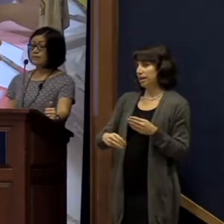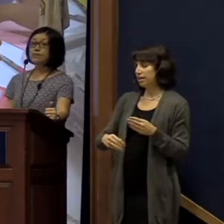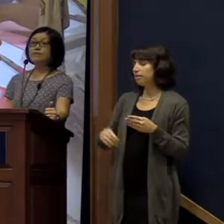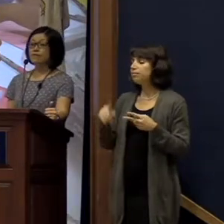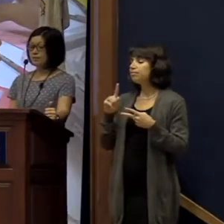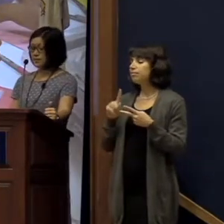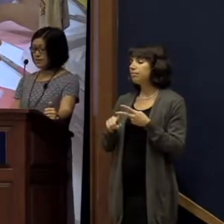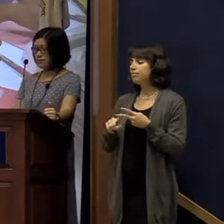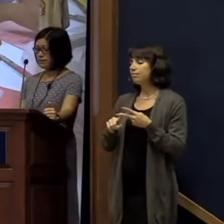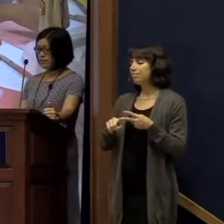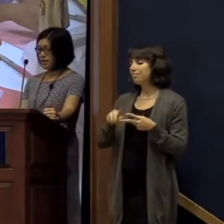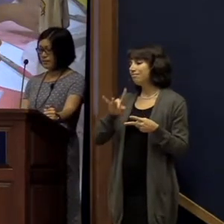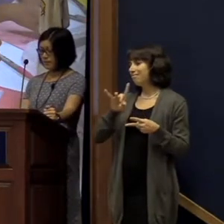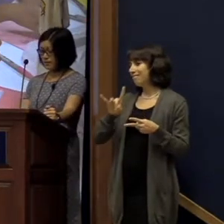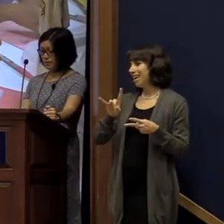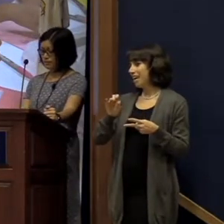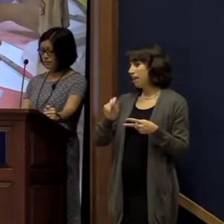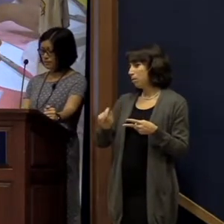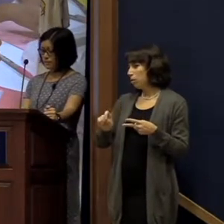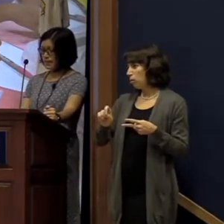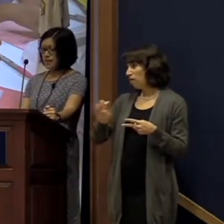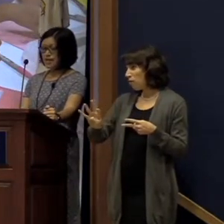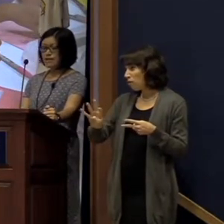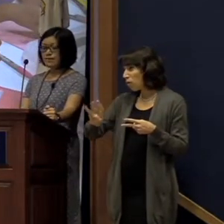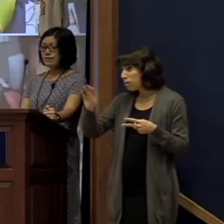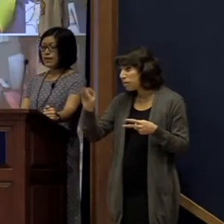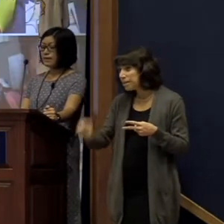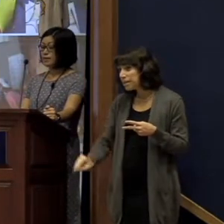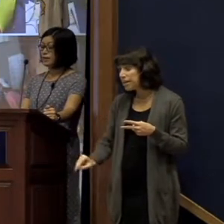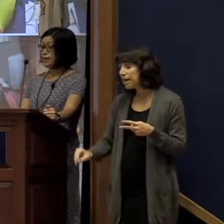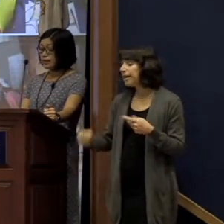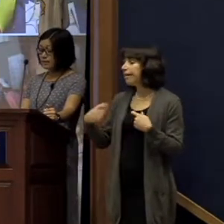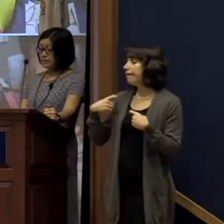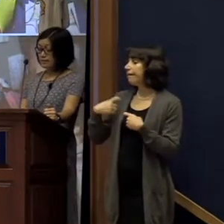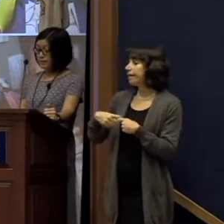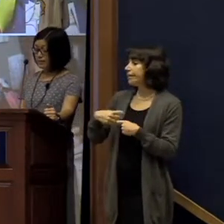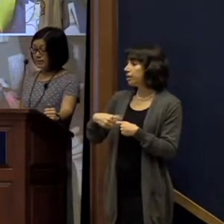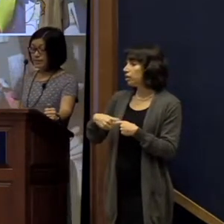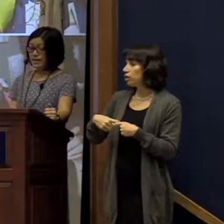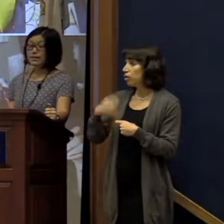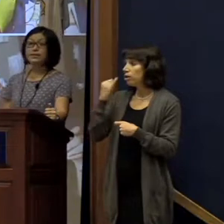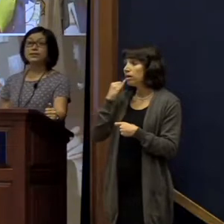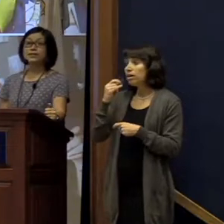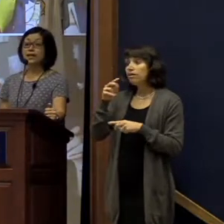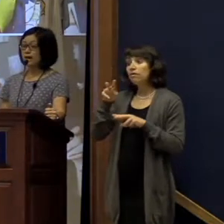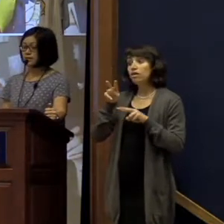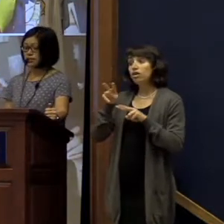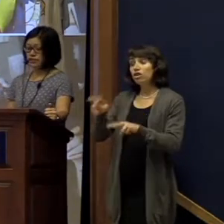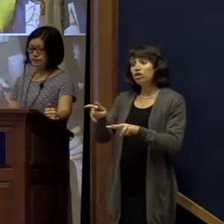8.4 percent of Hispanic professionals. If we look at the gender numbers, they are equally uncheerful,